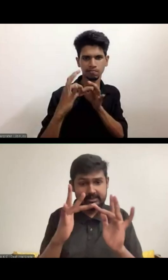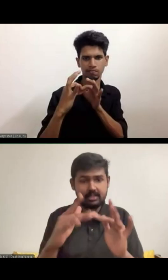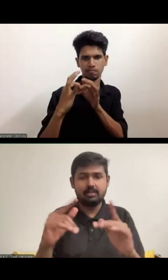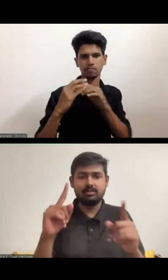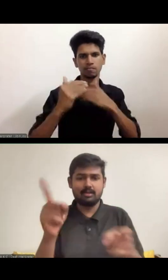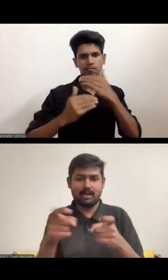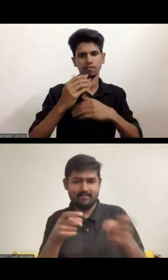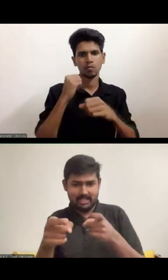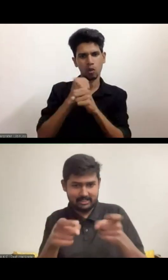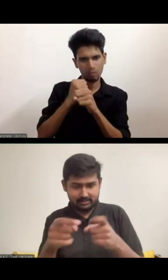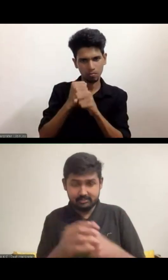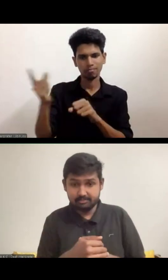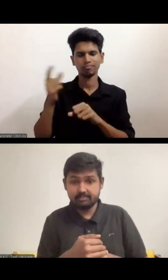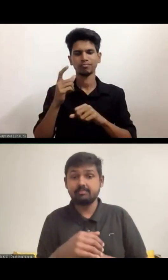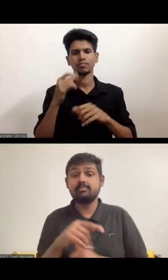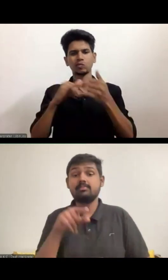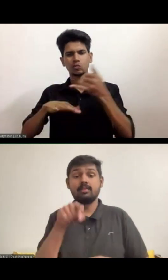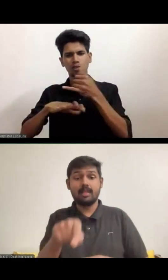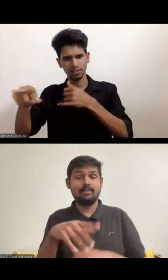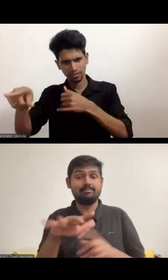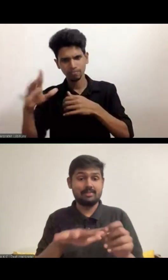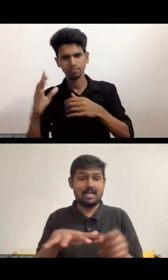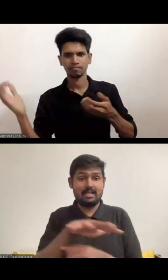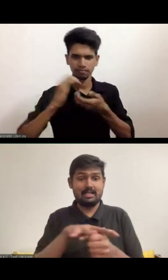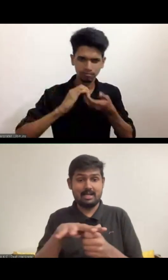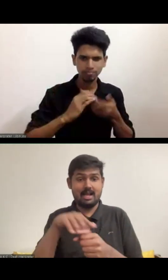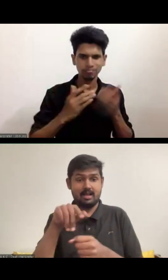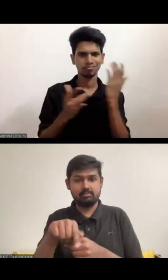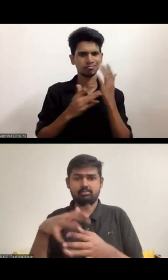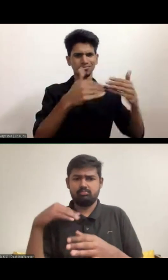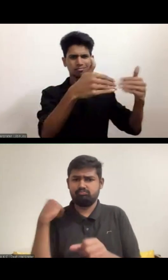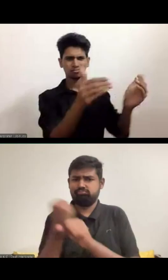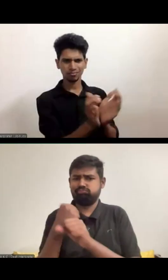academia to develop and maintain rules, policies, and practices.